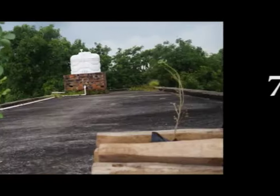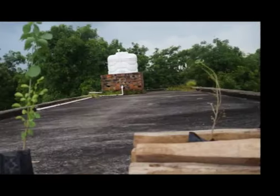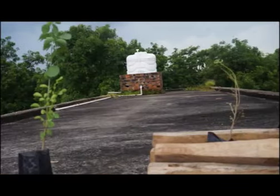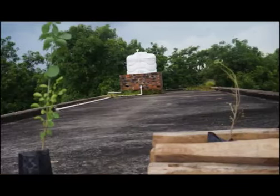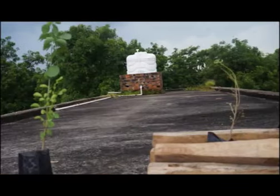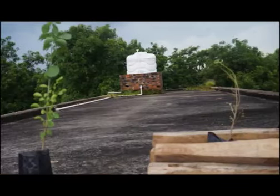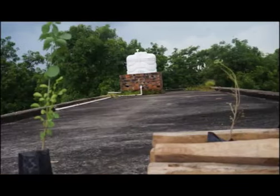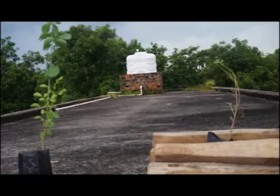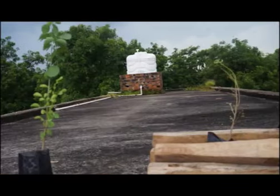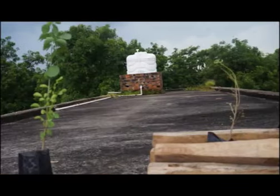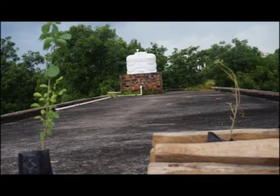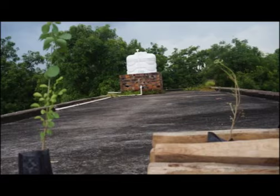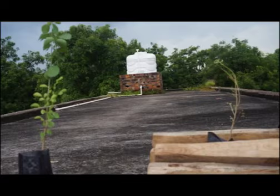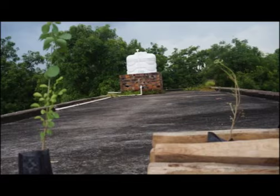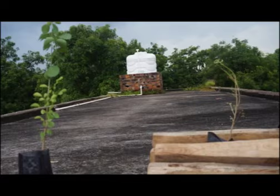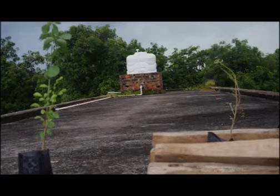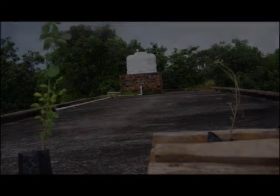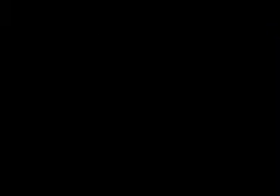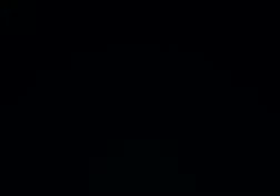days